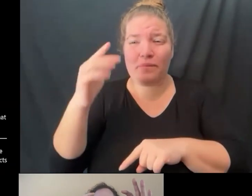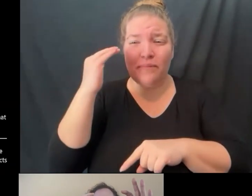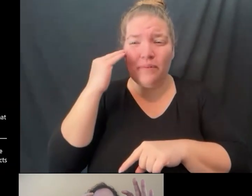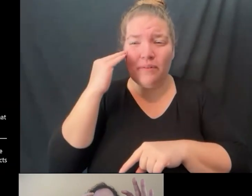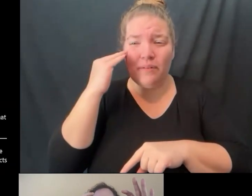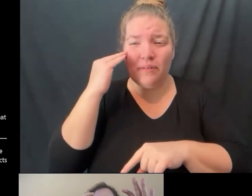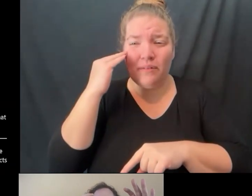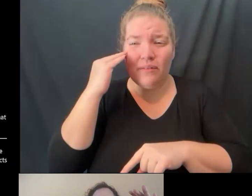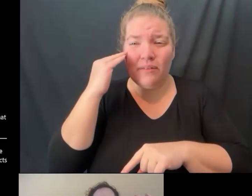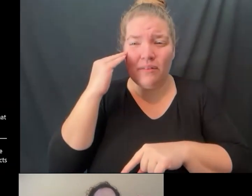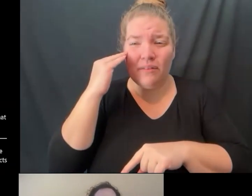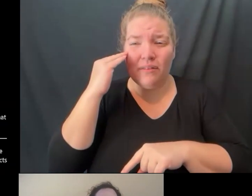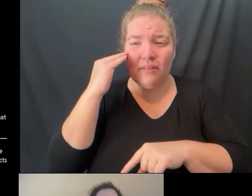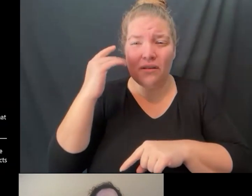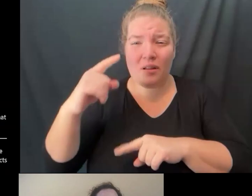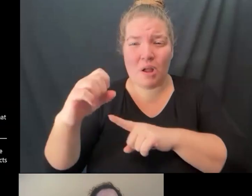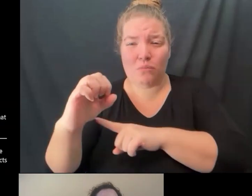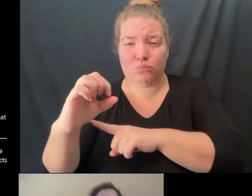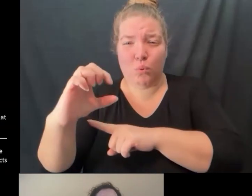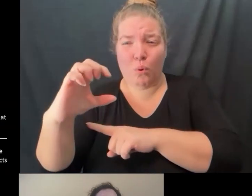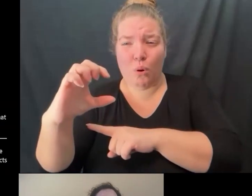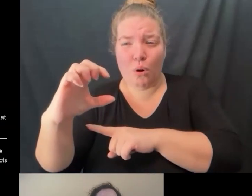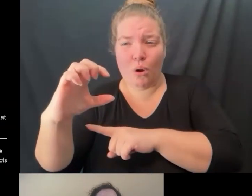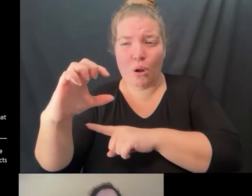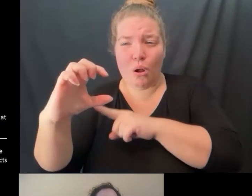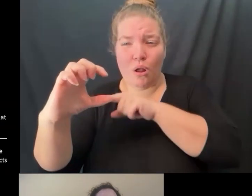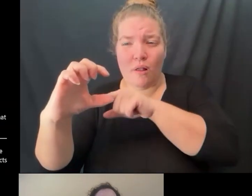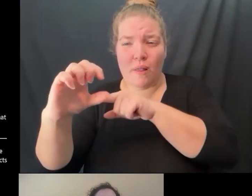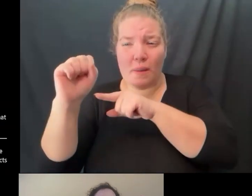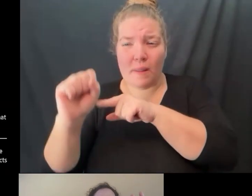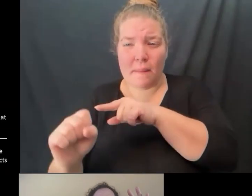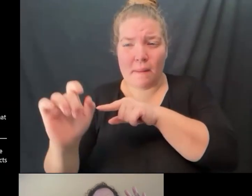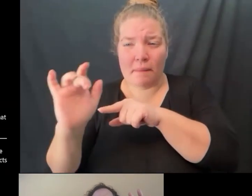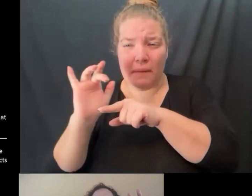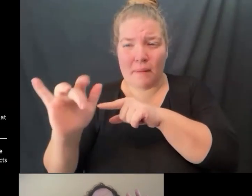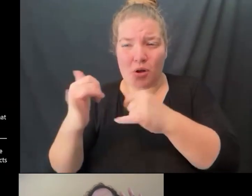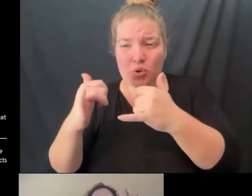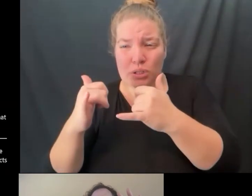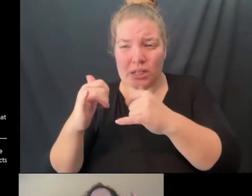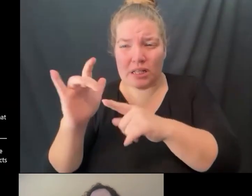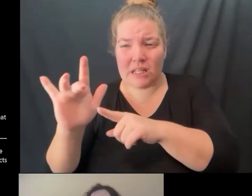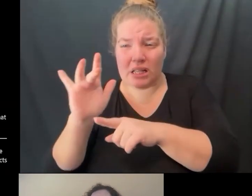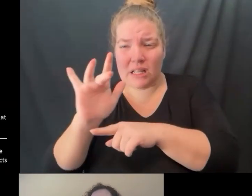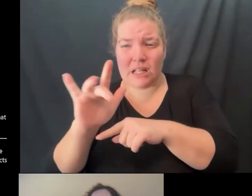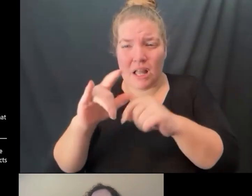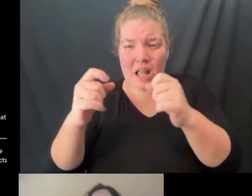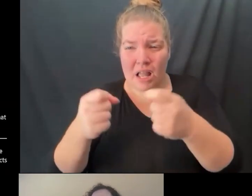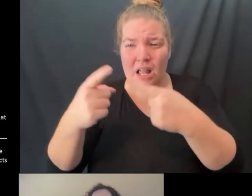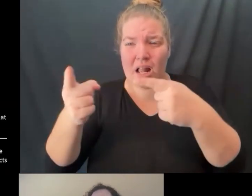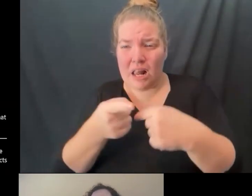viewable on screen, the closed caption control has to be as prominent as the play or the pause control.